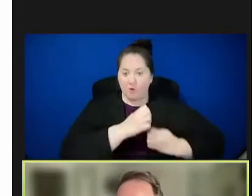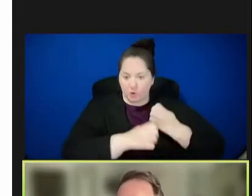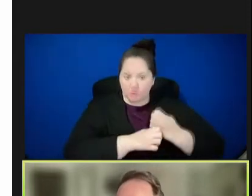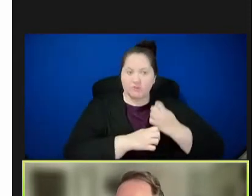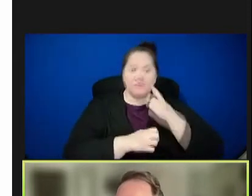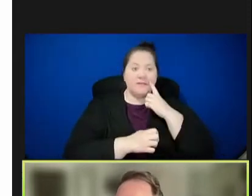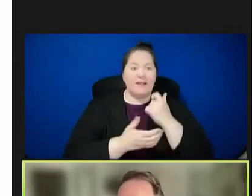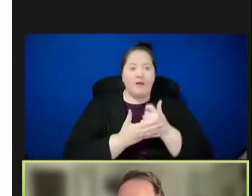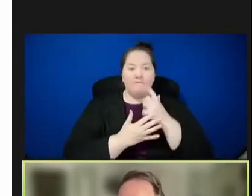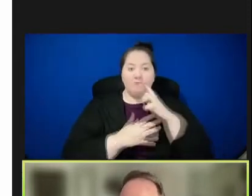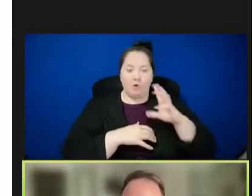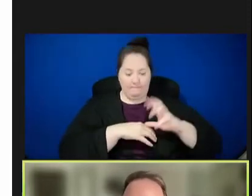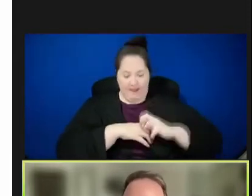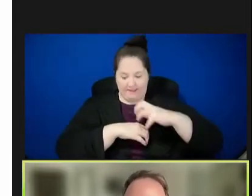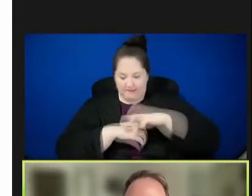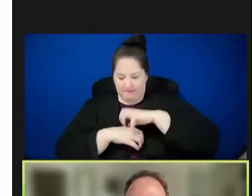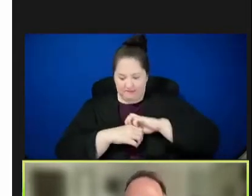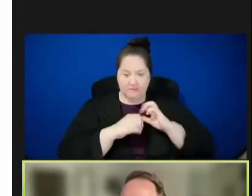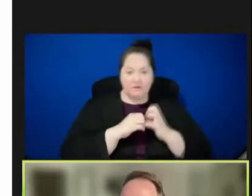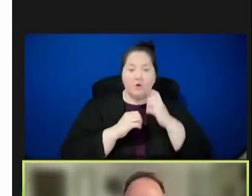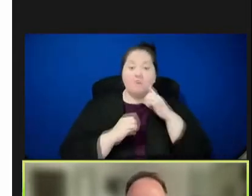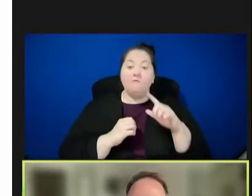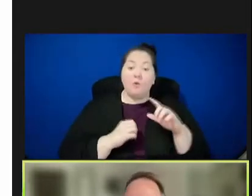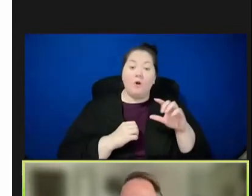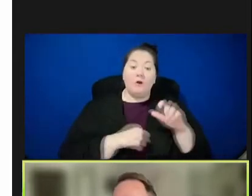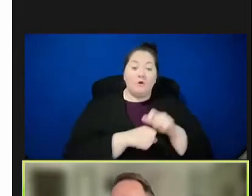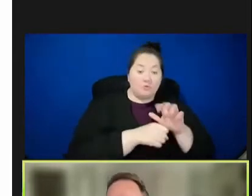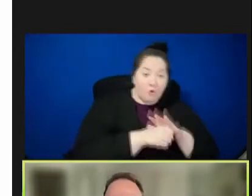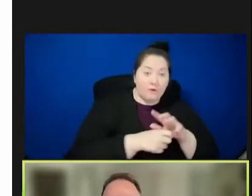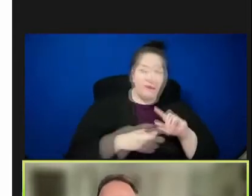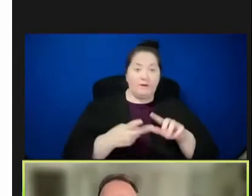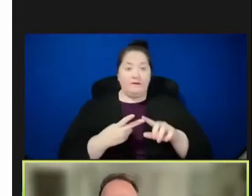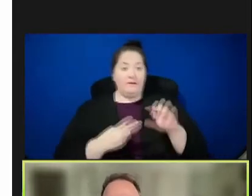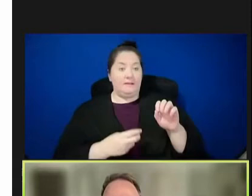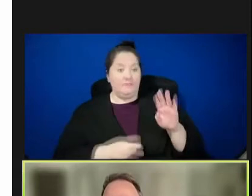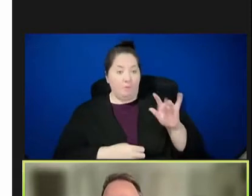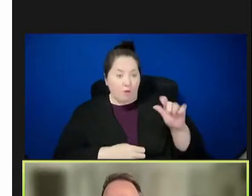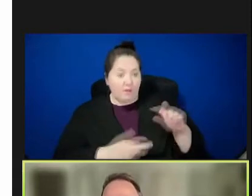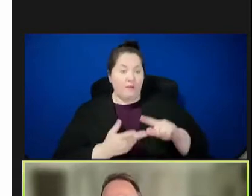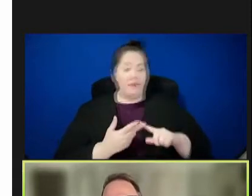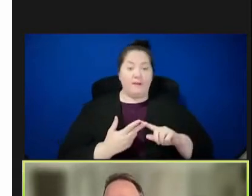Ebola, and influenza. Super interesting study because this is hard to do in the lab, and